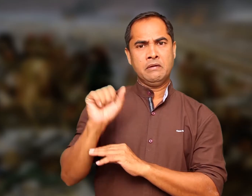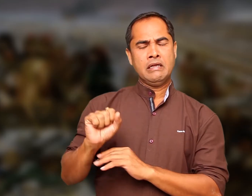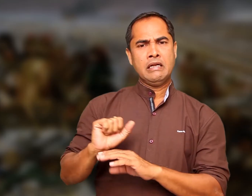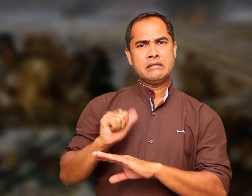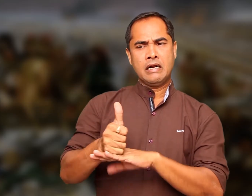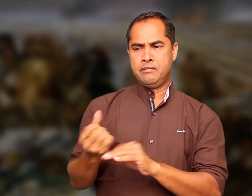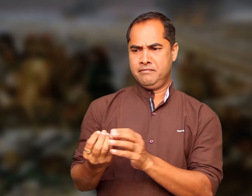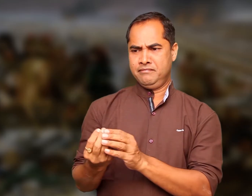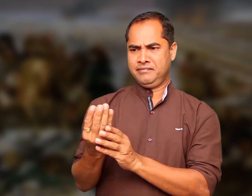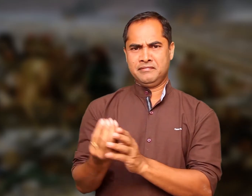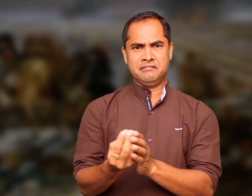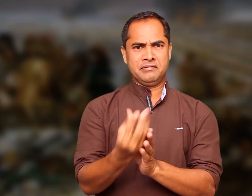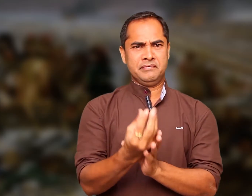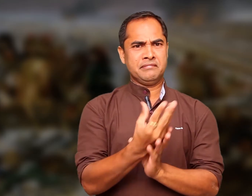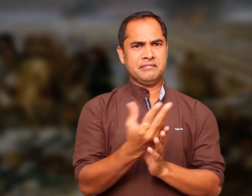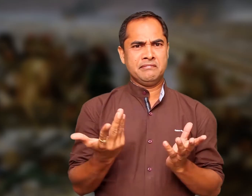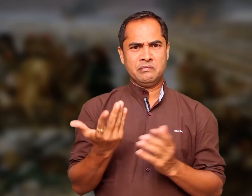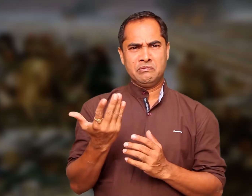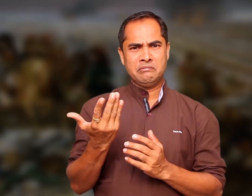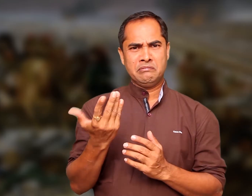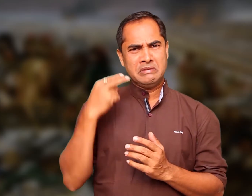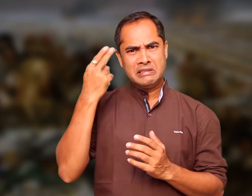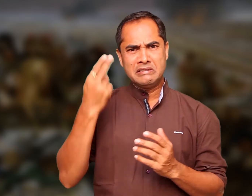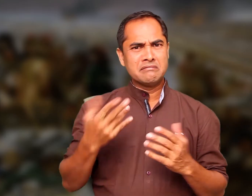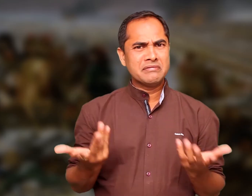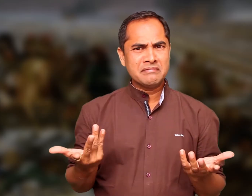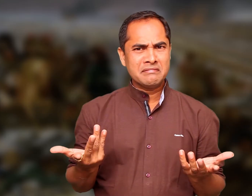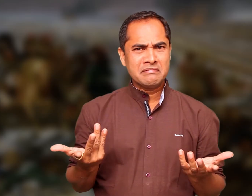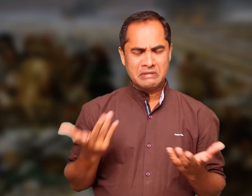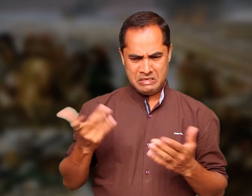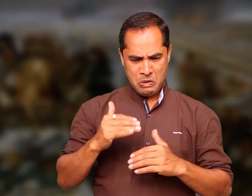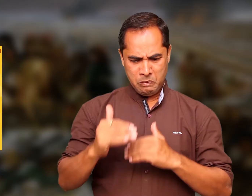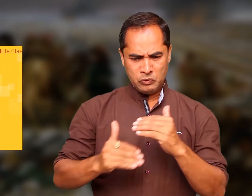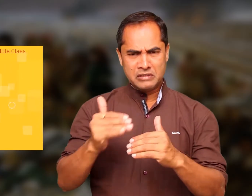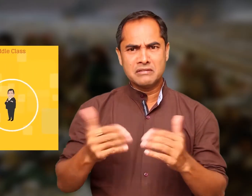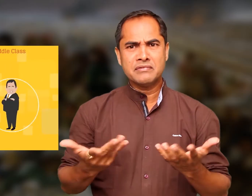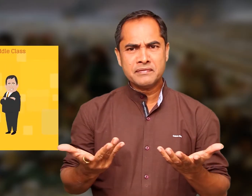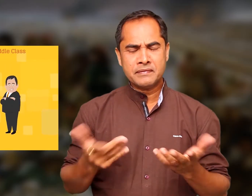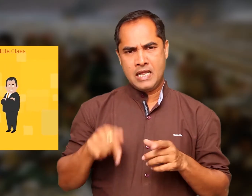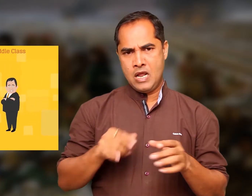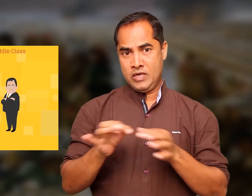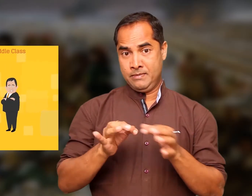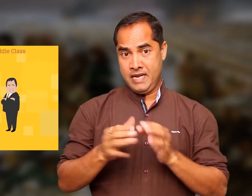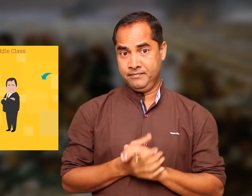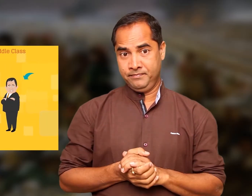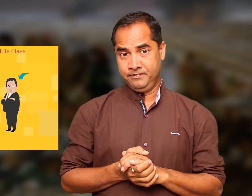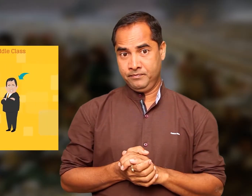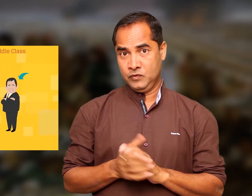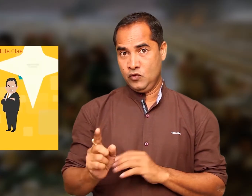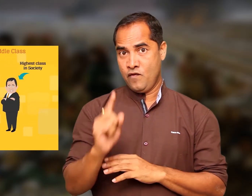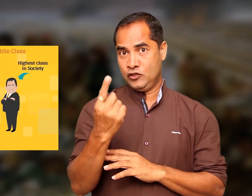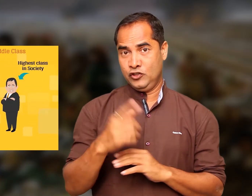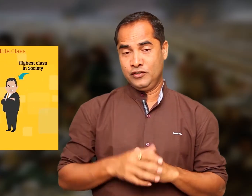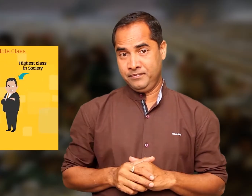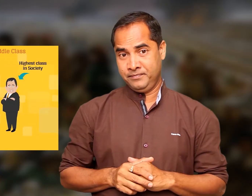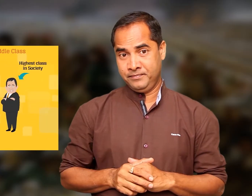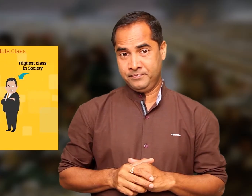at the causes and process of the emergence of nation-states. The first one,